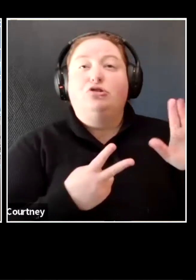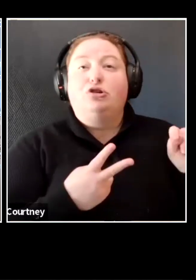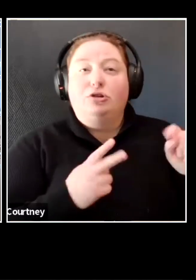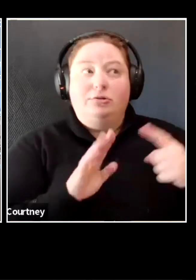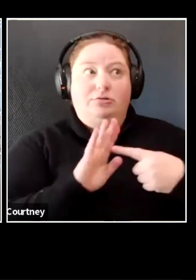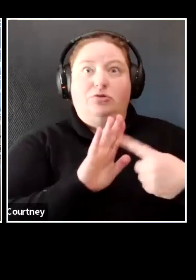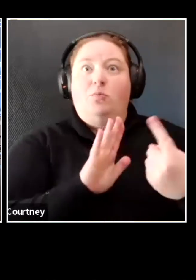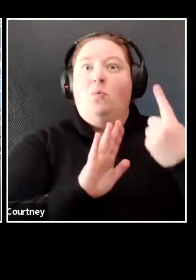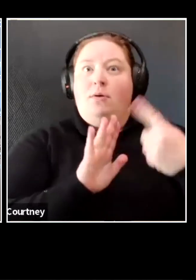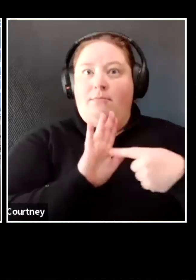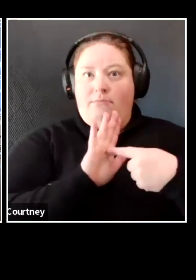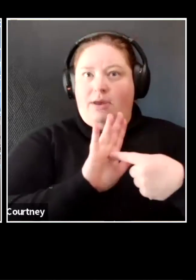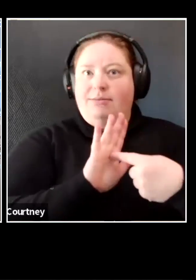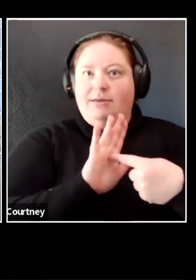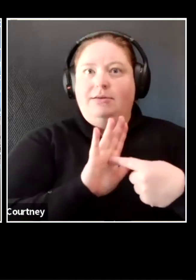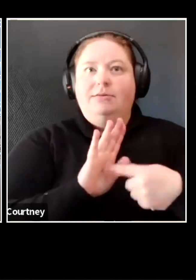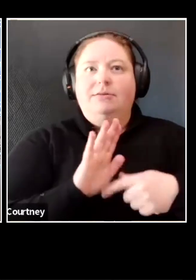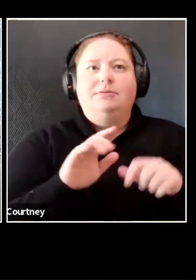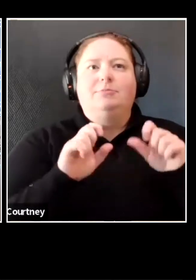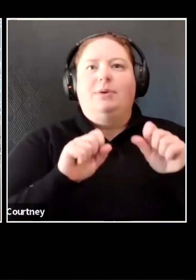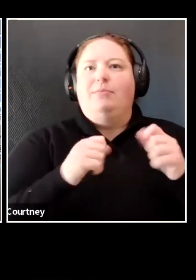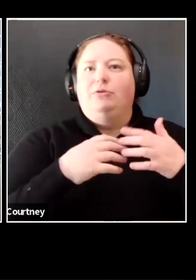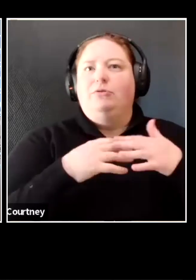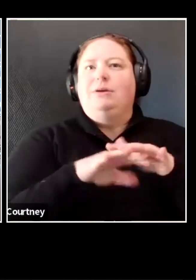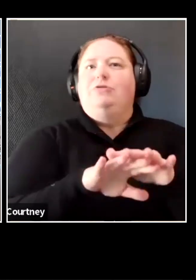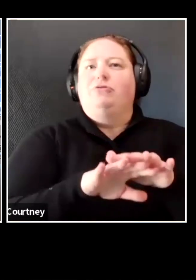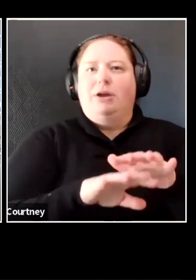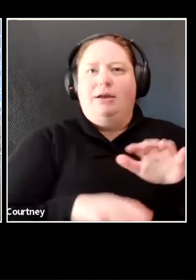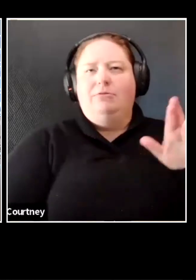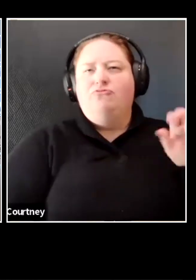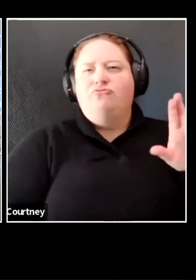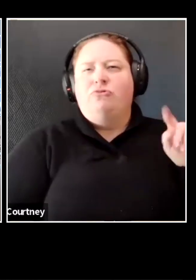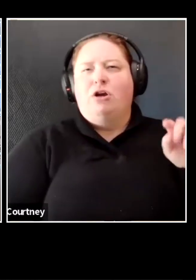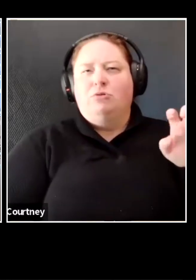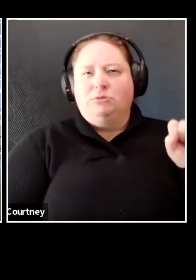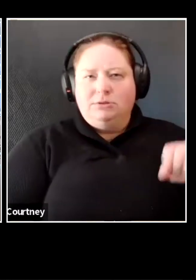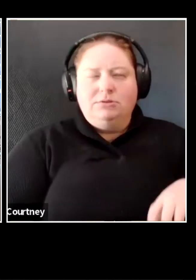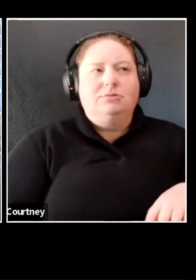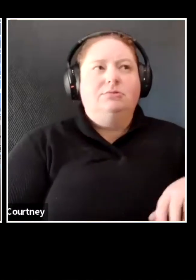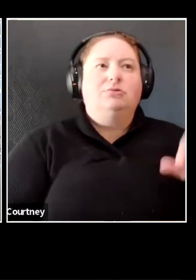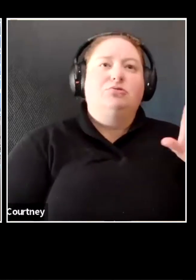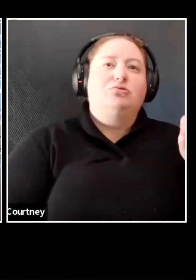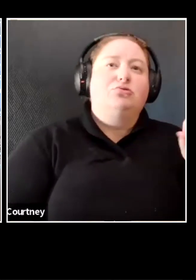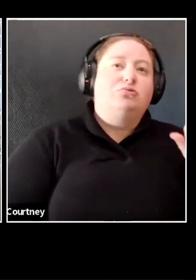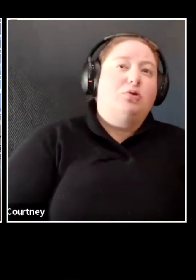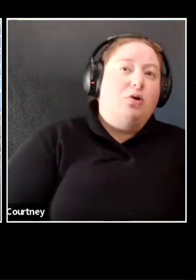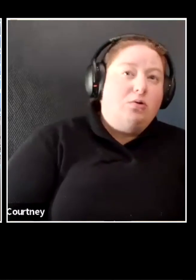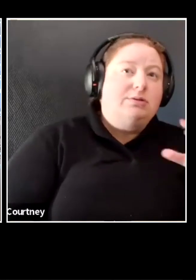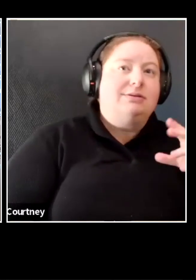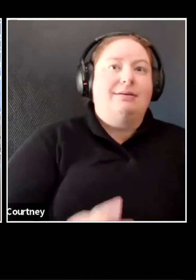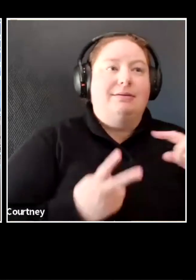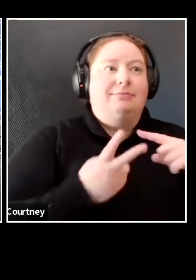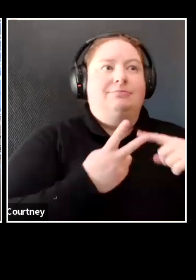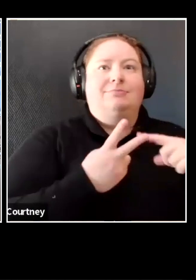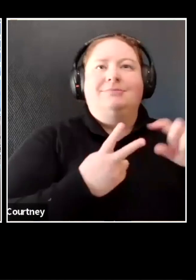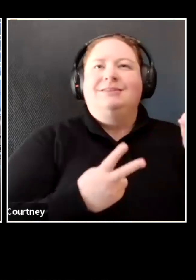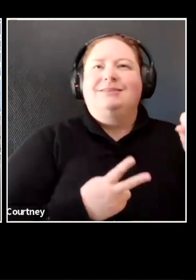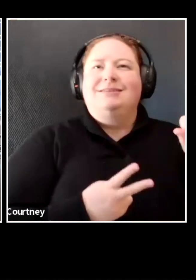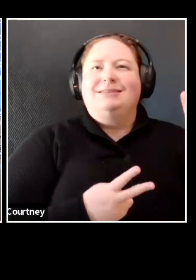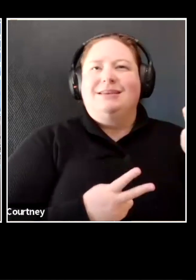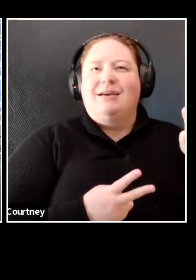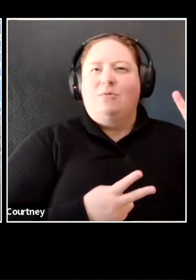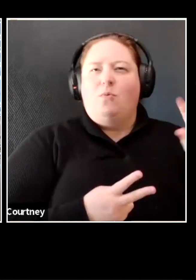using in order to integrate routes um roads as well as the the sidewalk routes. Um the next step